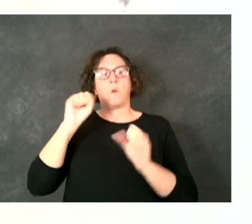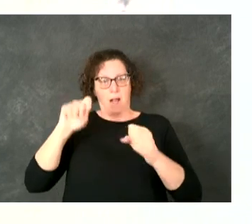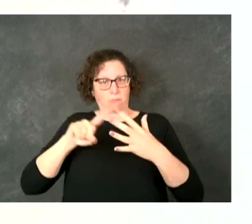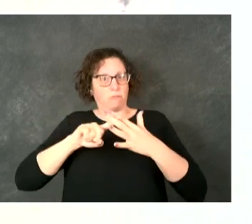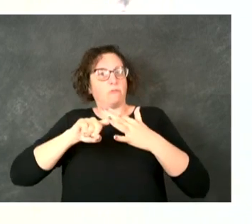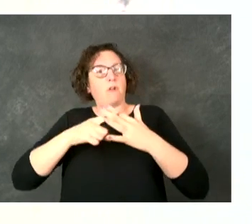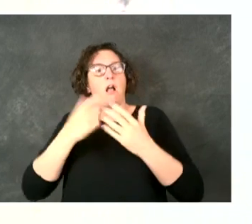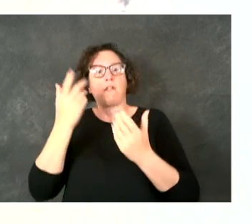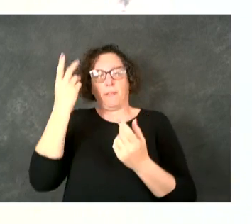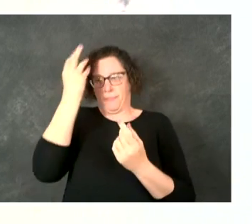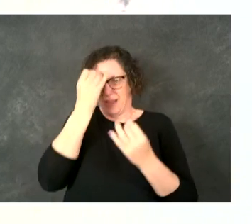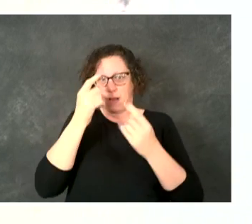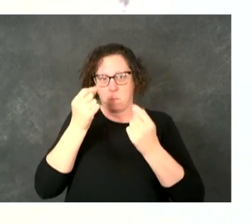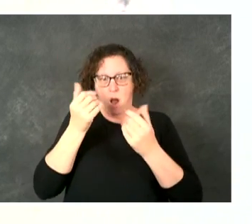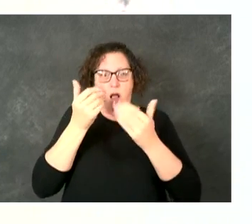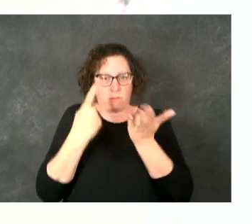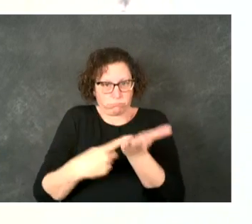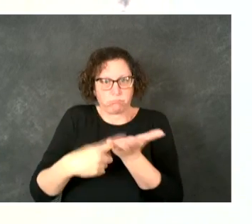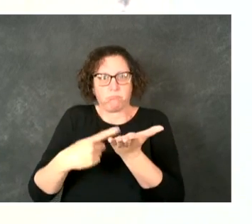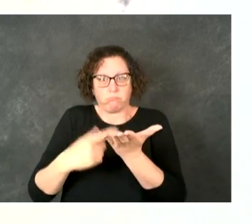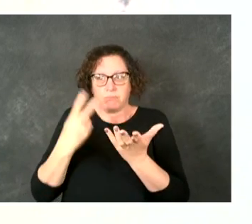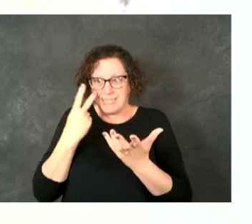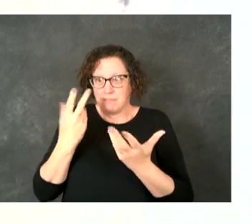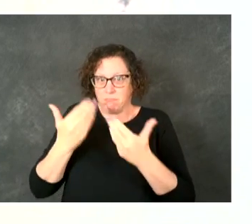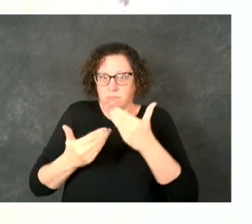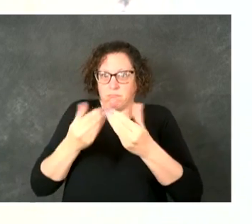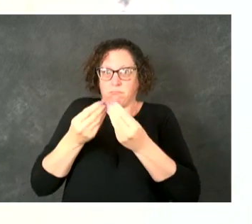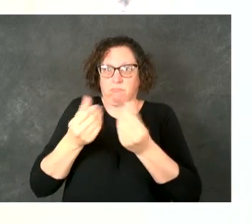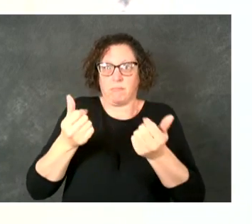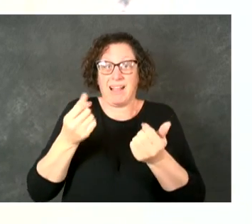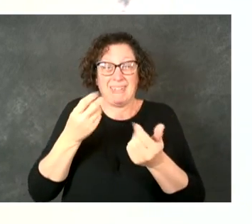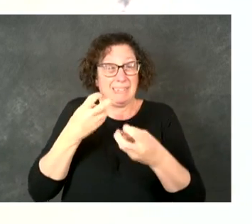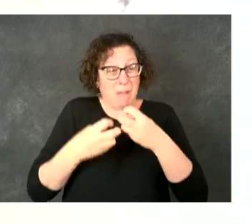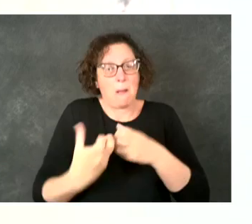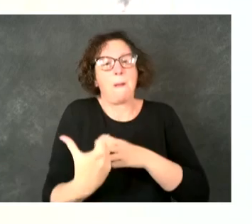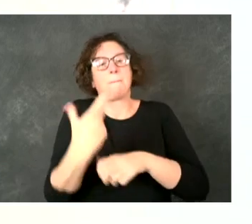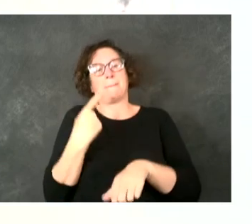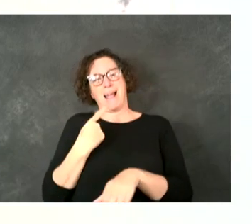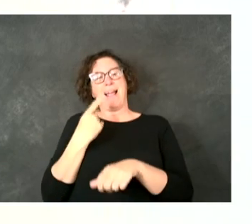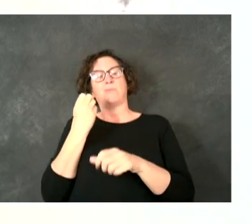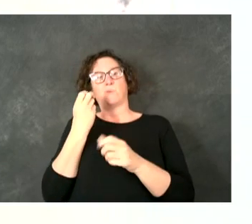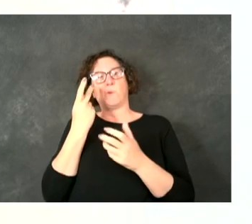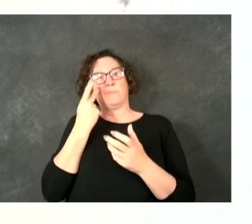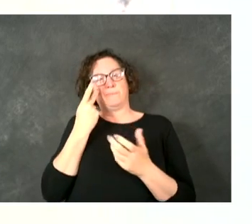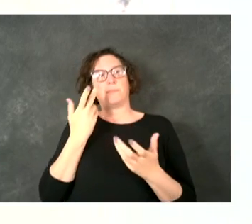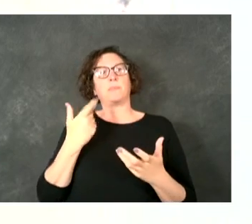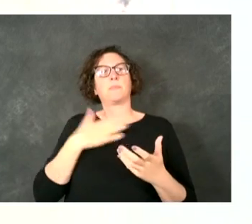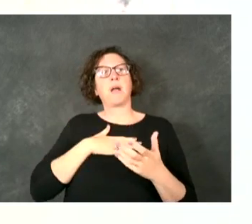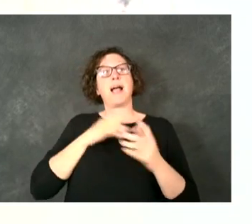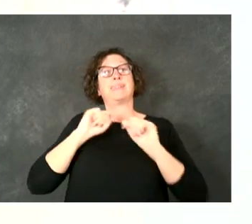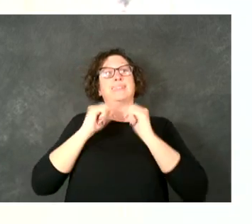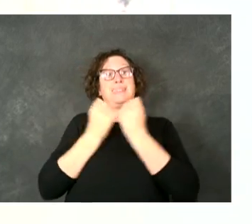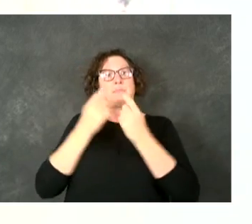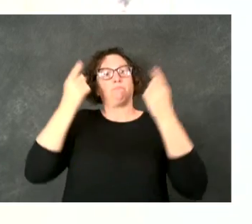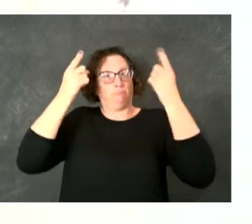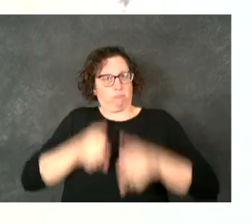ARE ABLE TO LIFT EARLY SOME OF THE LAYERS OF SOCIAL DISTANCING AND CERTAINLY